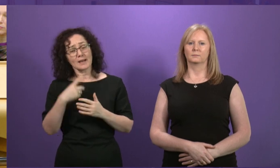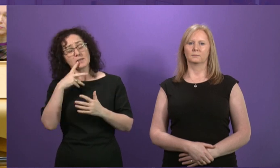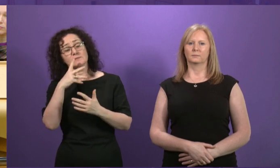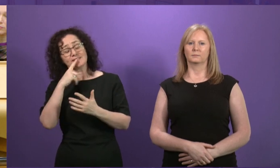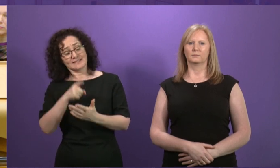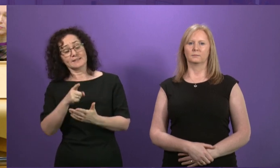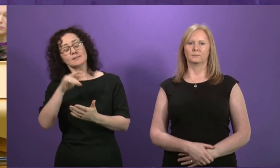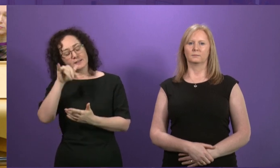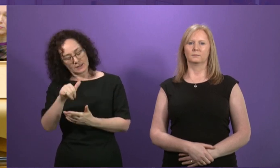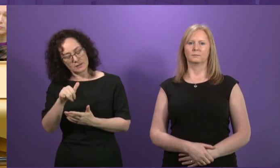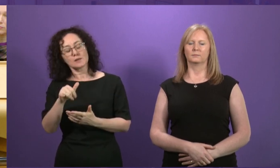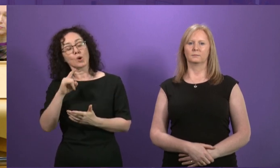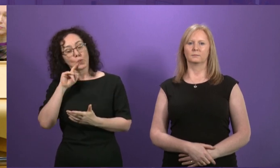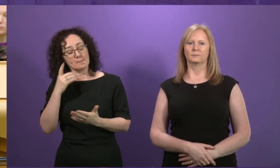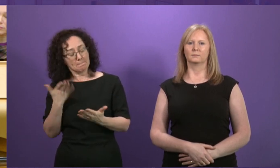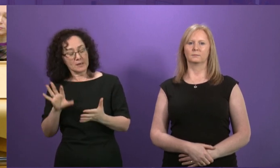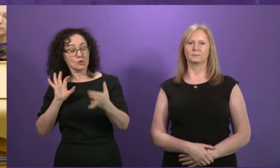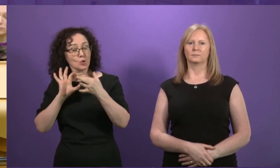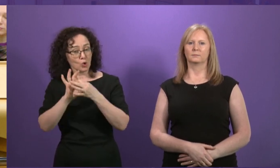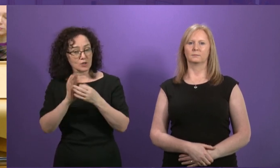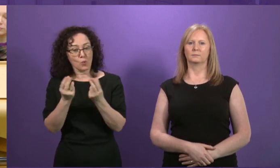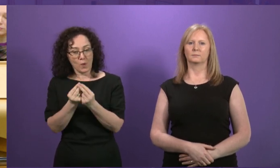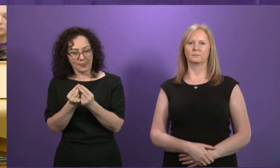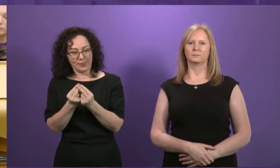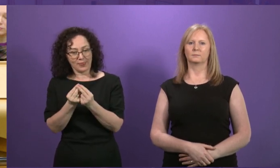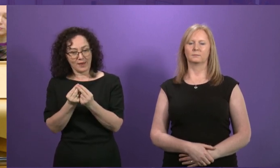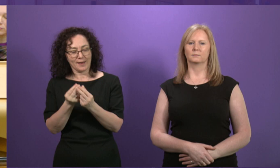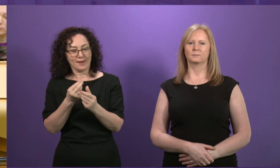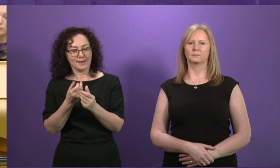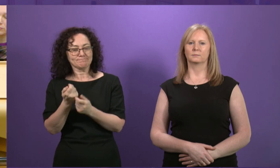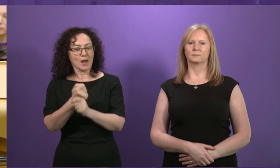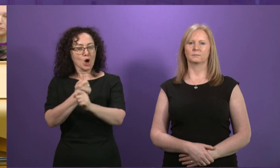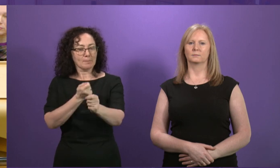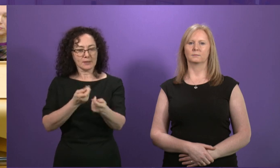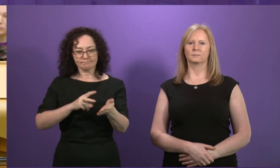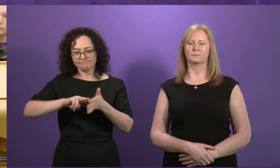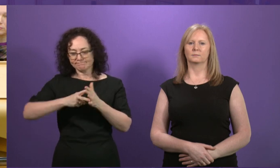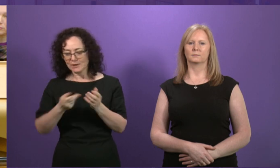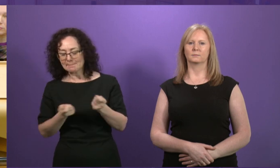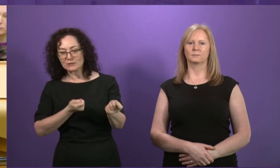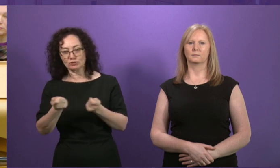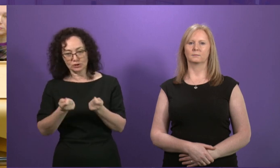we have already been in contact with the administrators, who have agreed to issue PACE guides to all